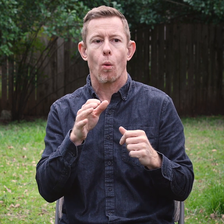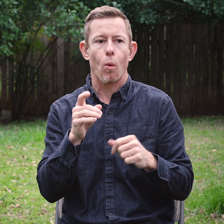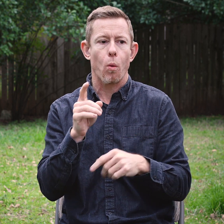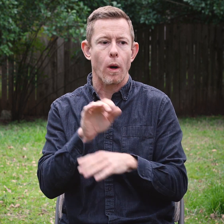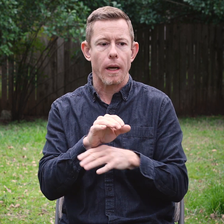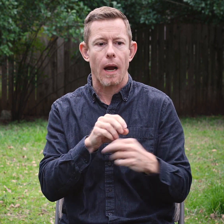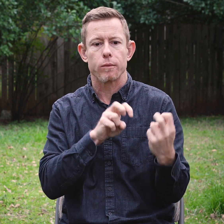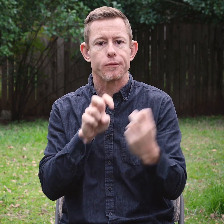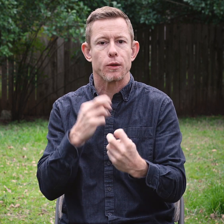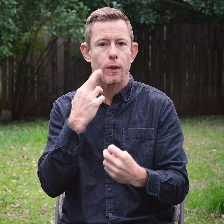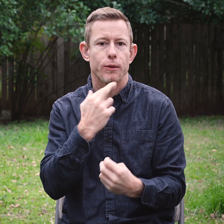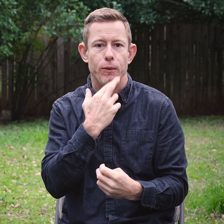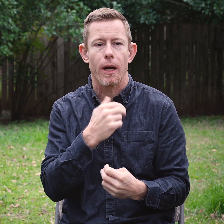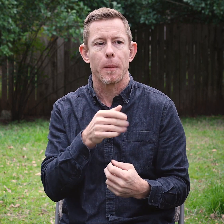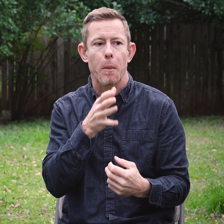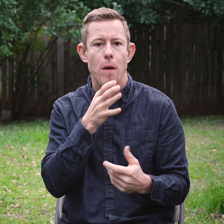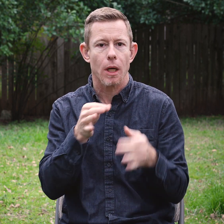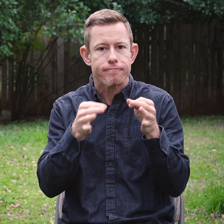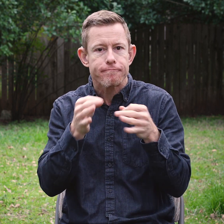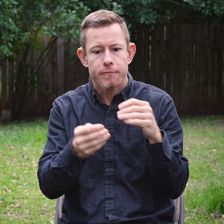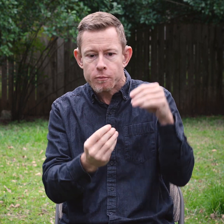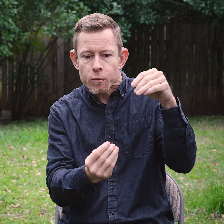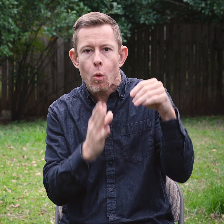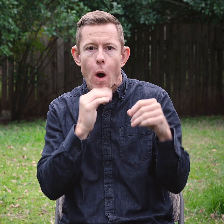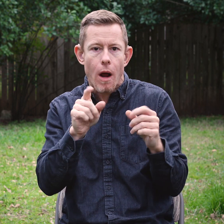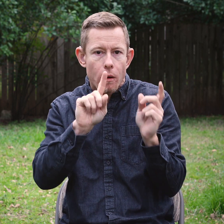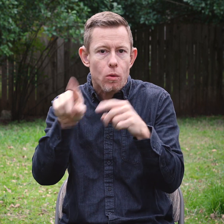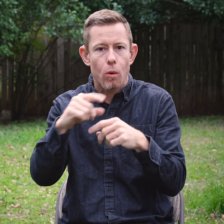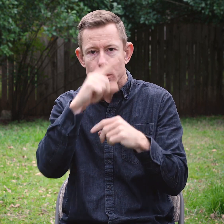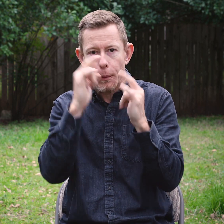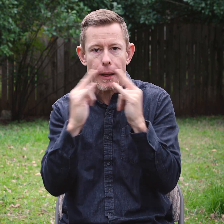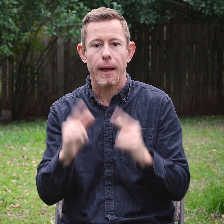One night over dinner out, my mom brought out the brochure and suggested I attend summer camp.